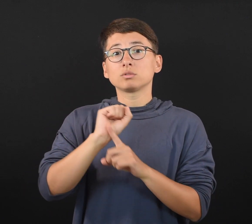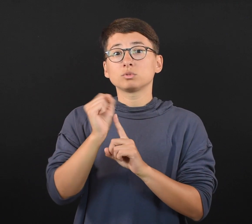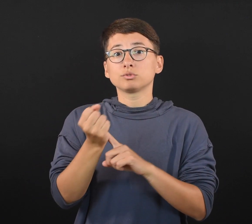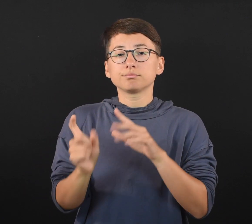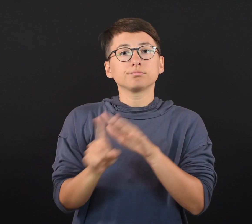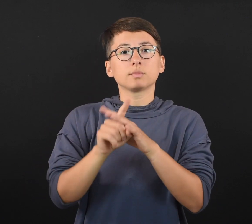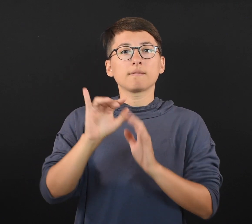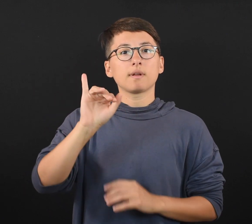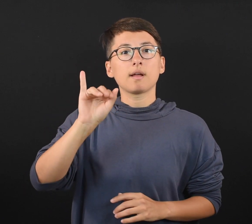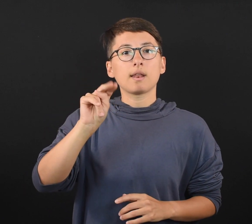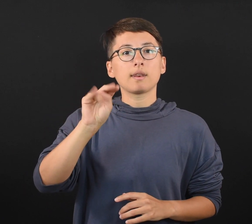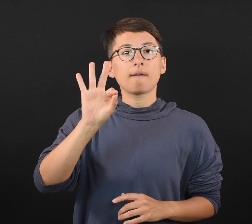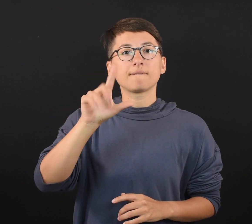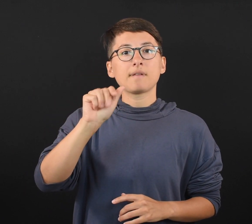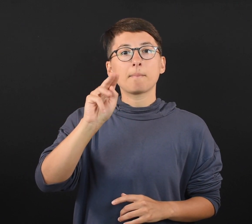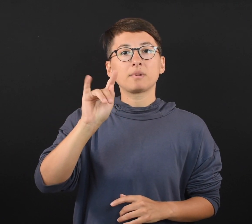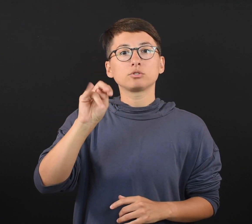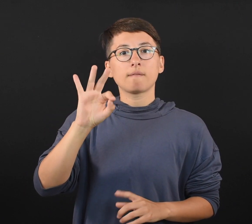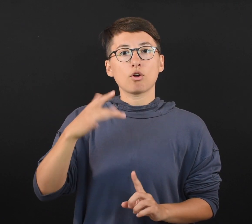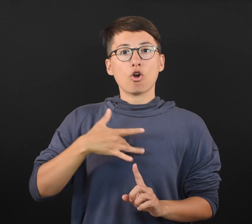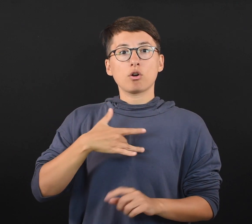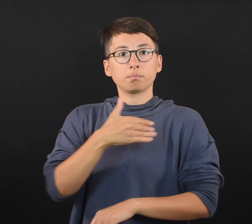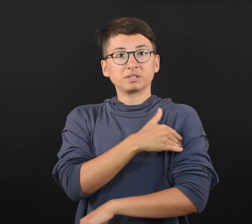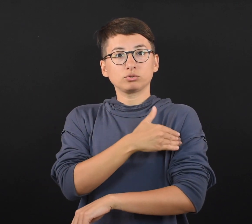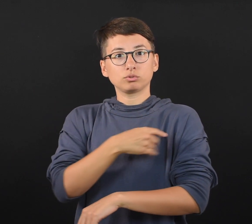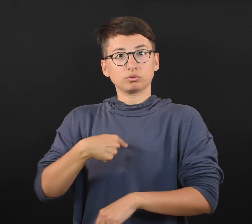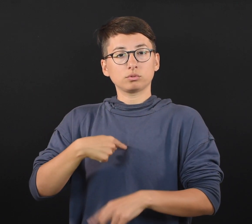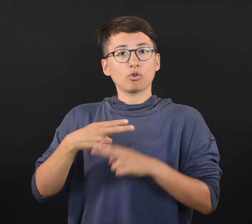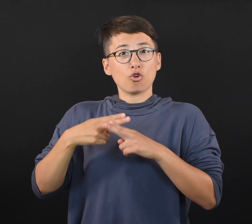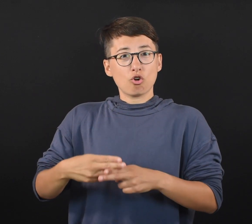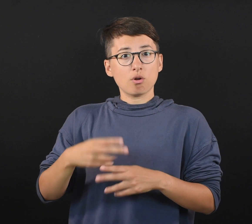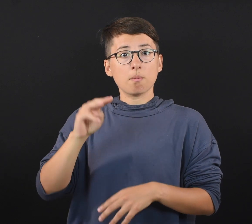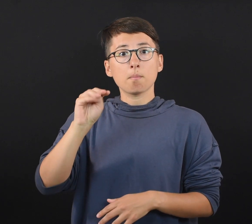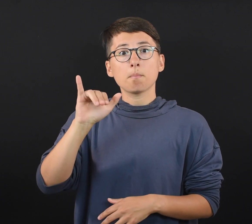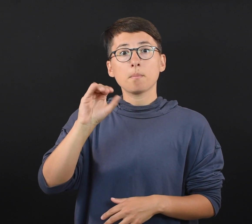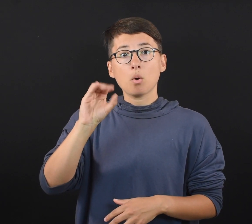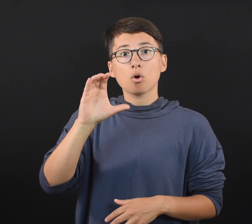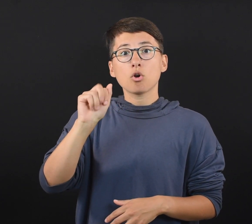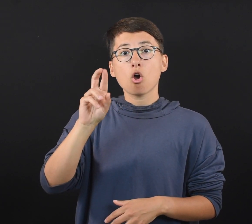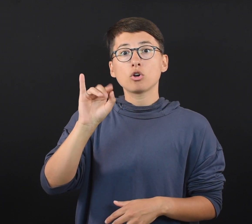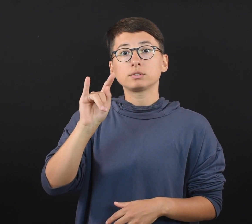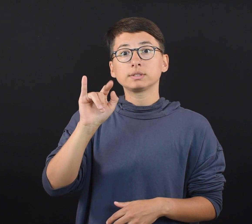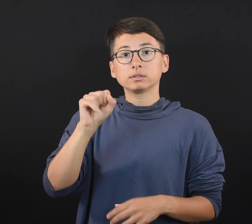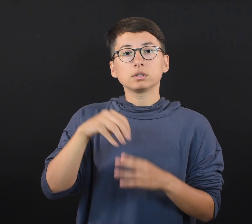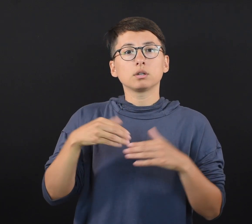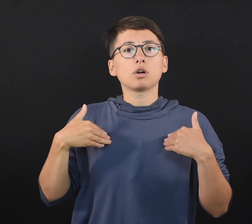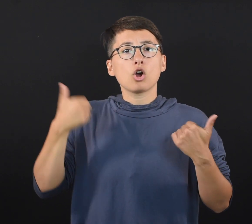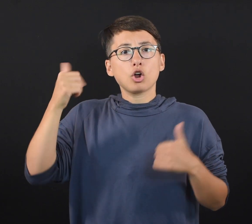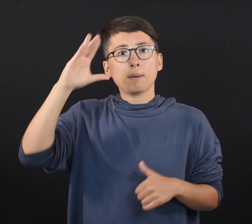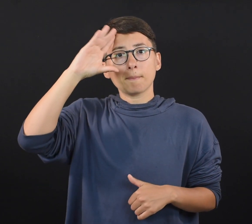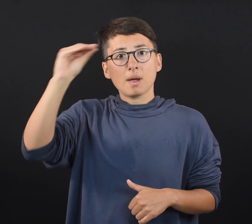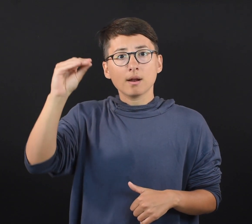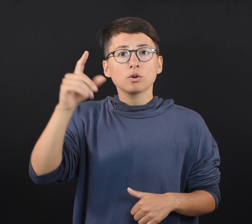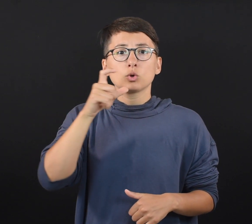inflammation of the heart muscle, or myocarditis, in young men who developed